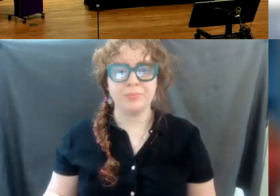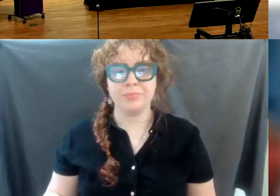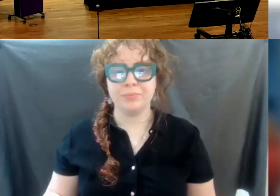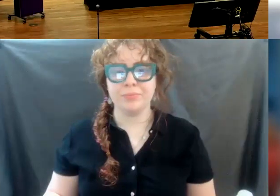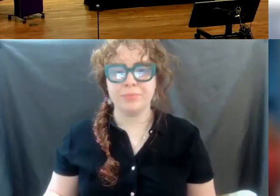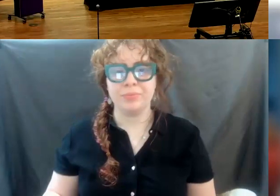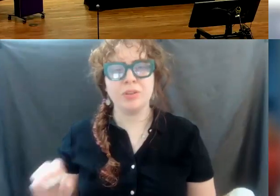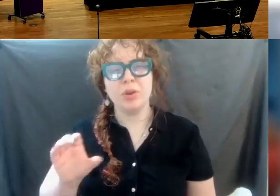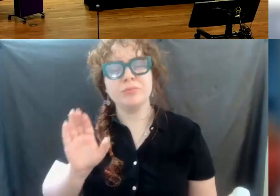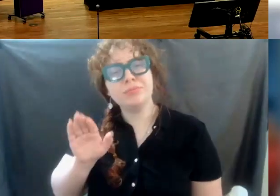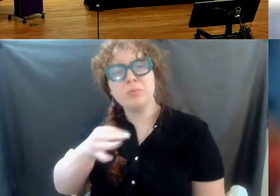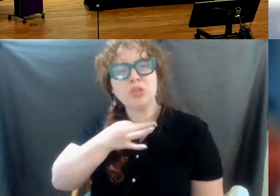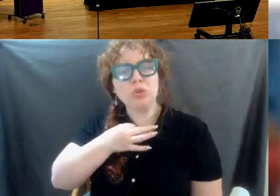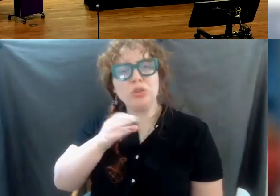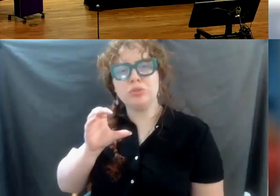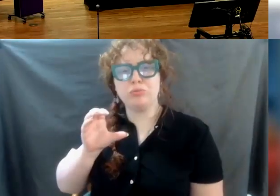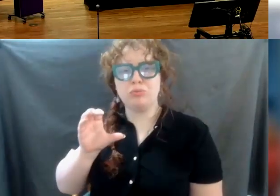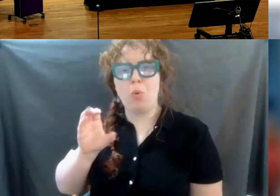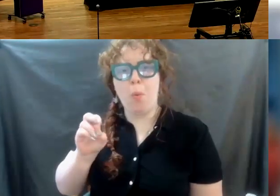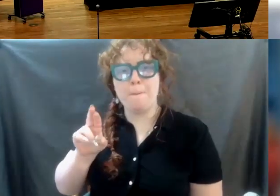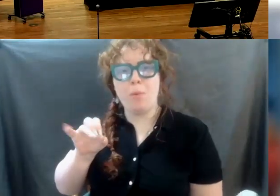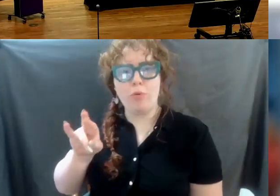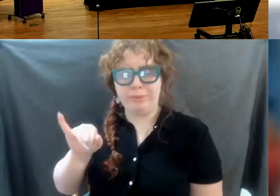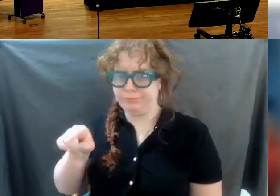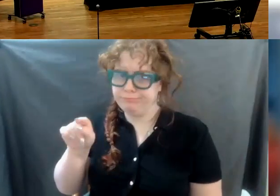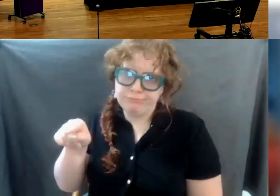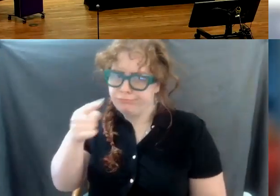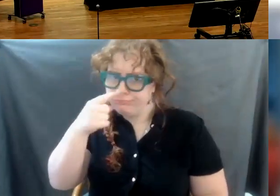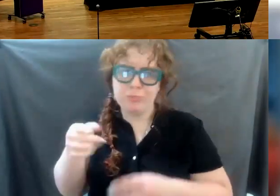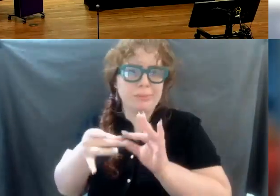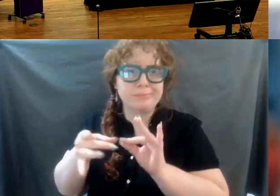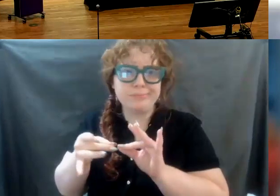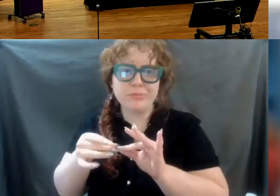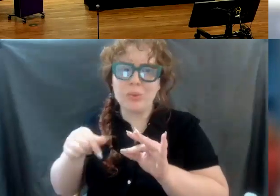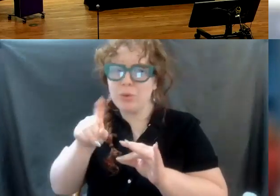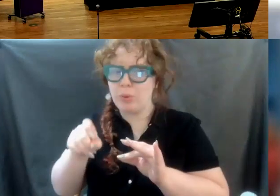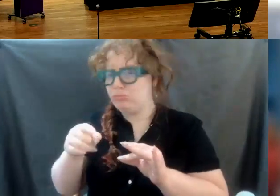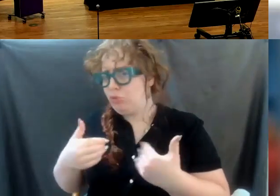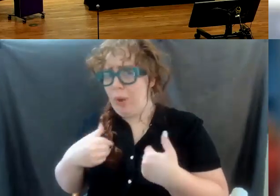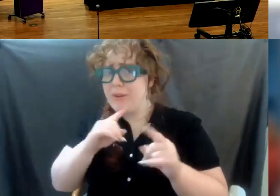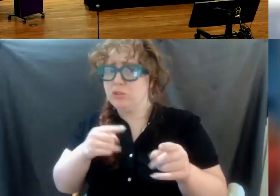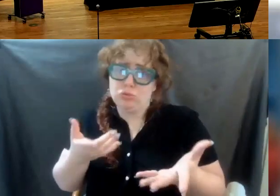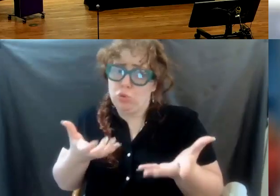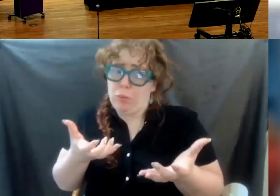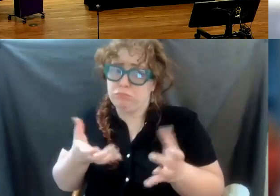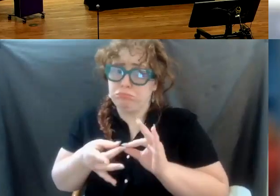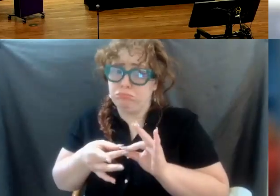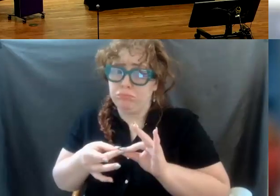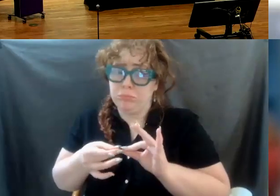your thoughts and perspectives on this question of what if public safety requires from us